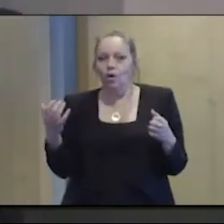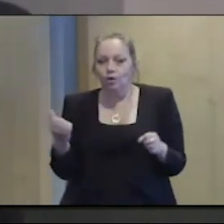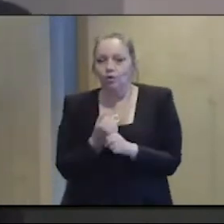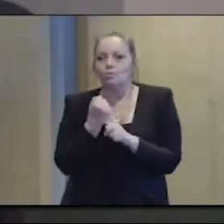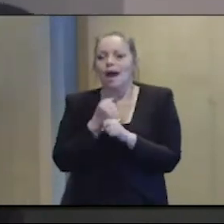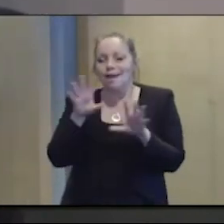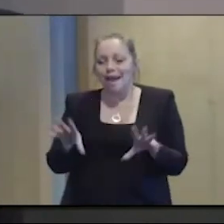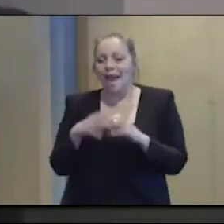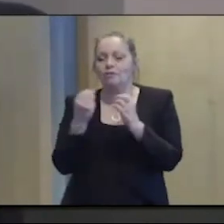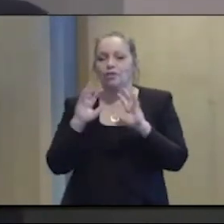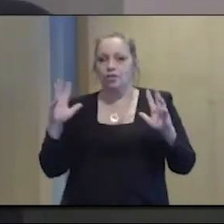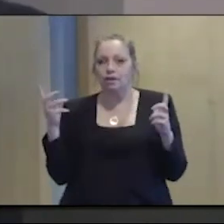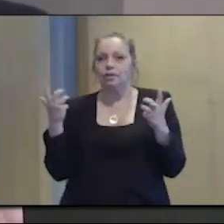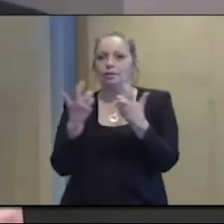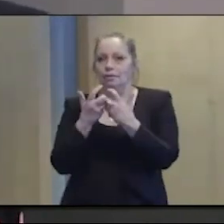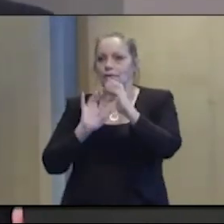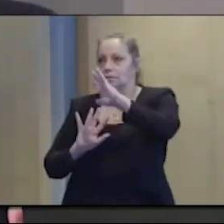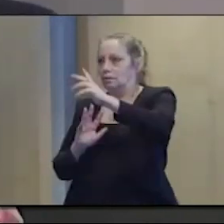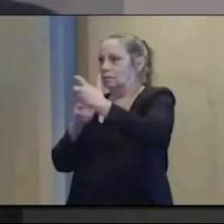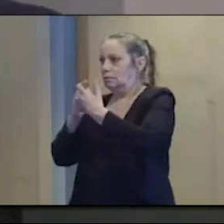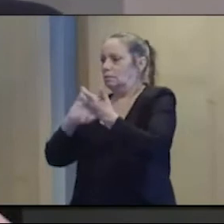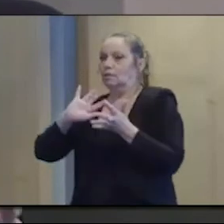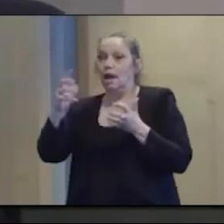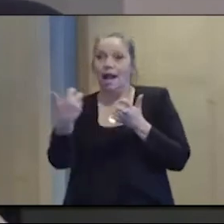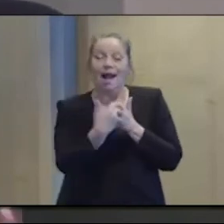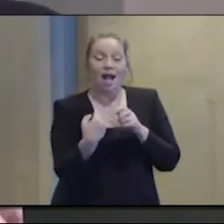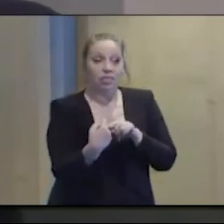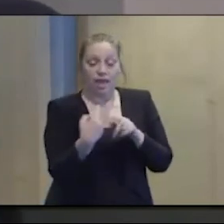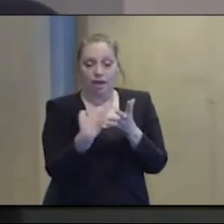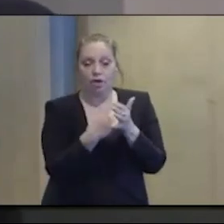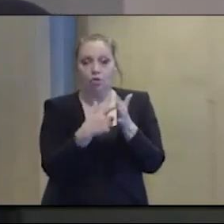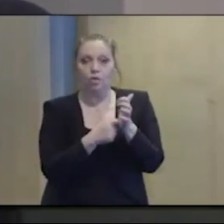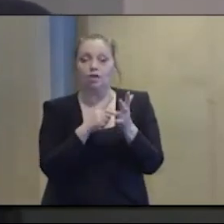fit for purpose and then we have the retrofitting we also we have a large amount of building stock